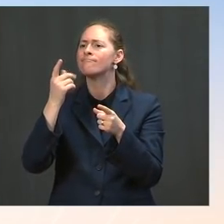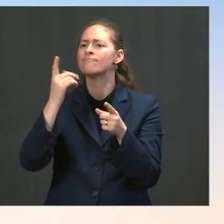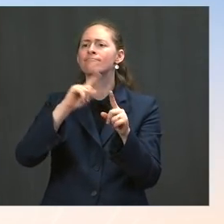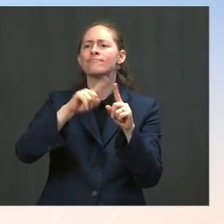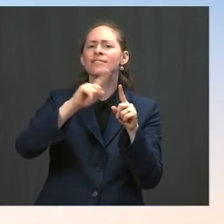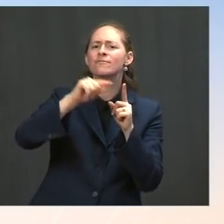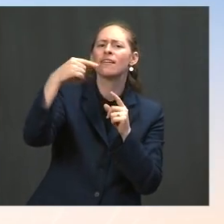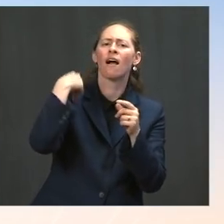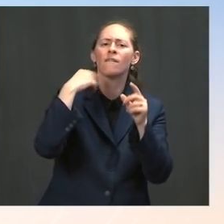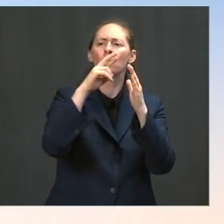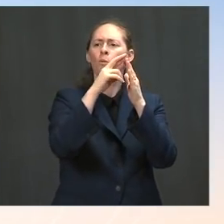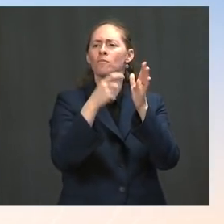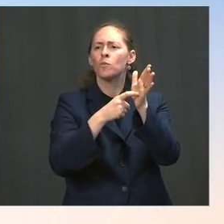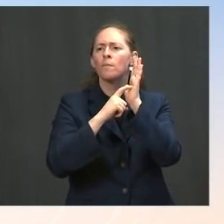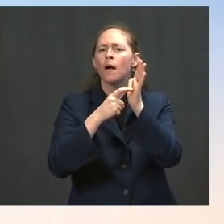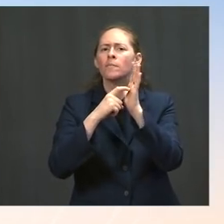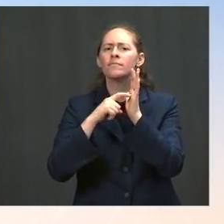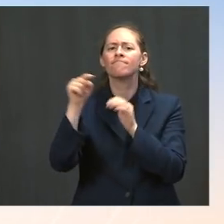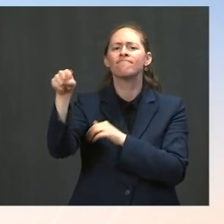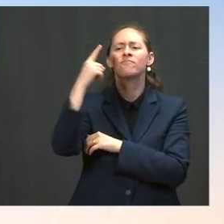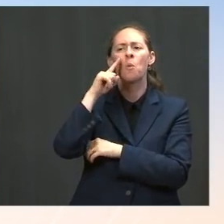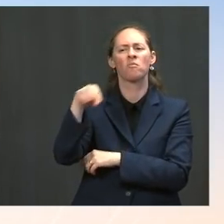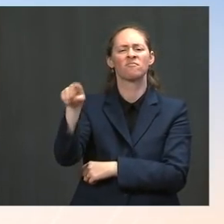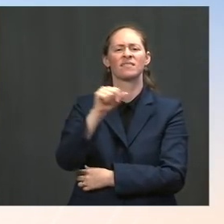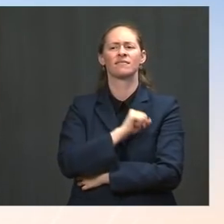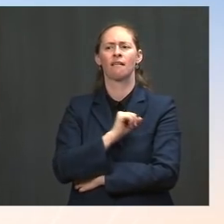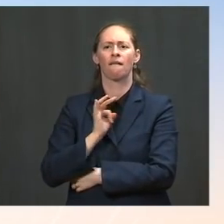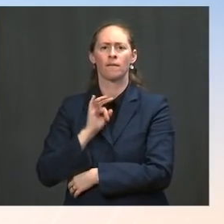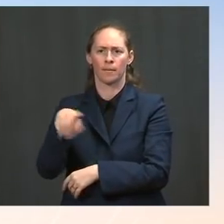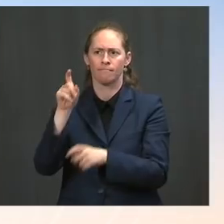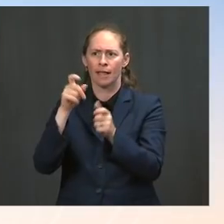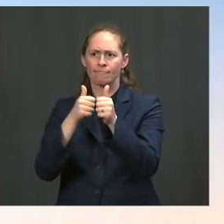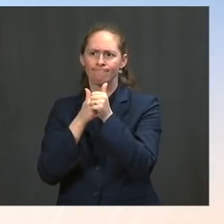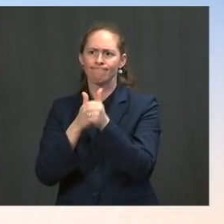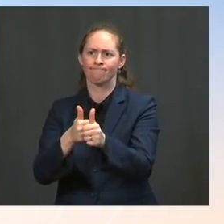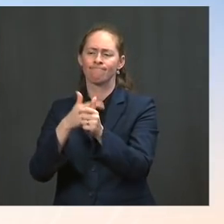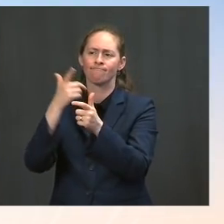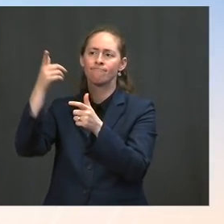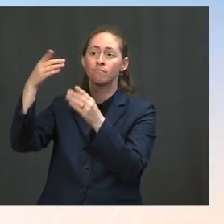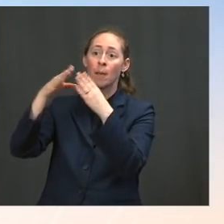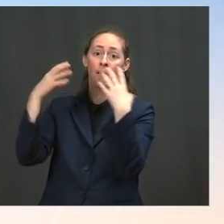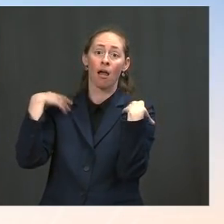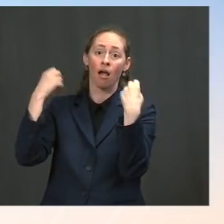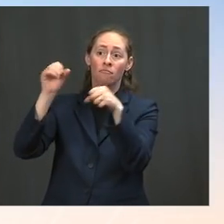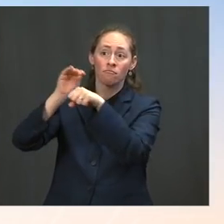and they also include abiding by public health guidelines, and that's something we'll continue to implement from here.